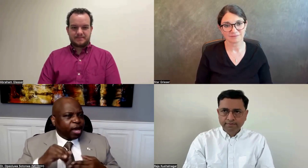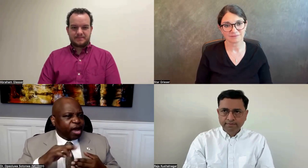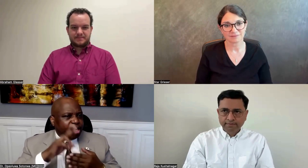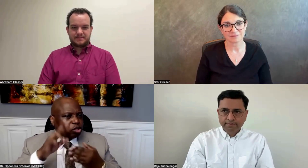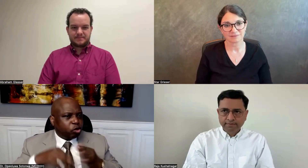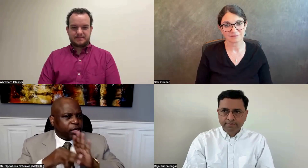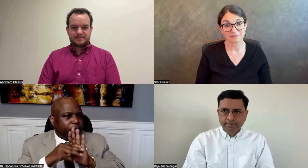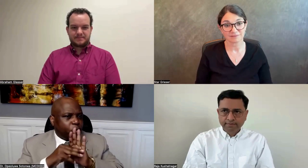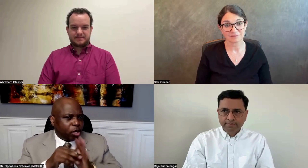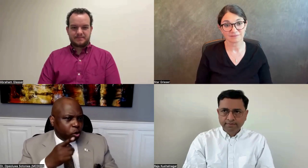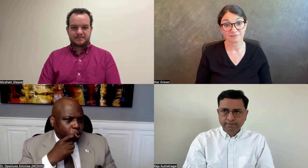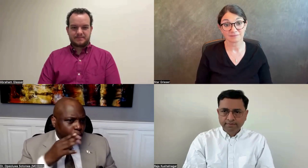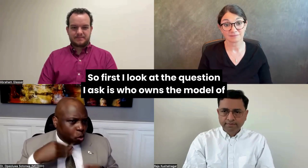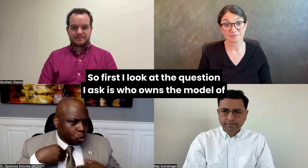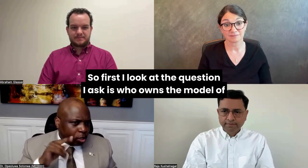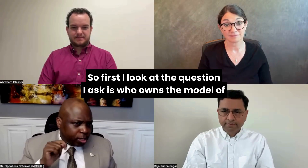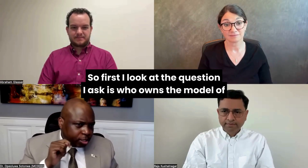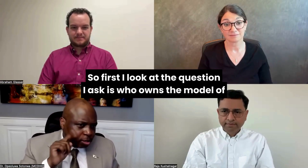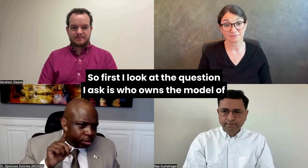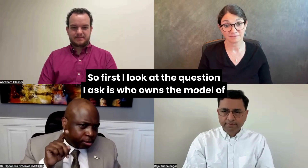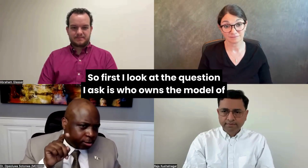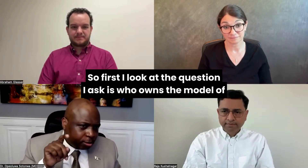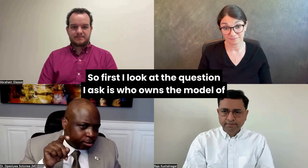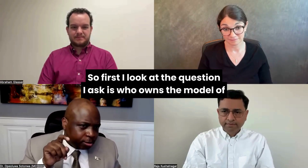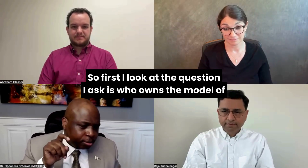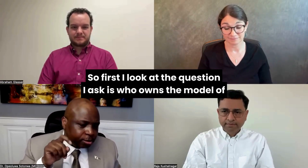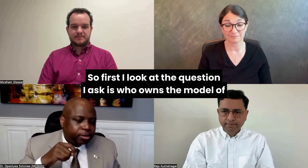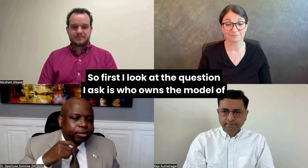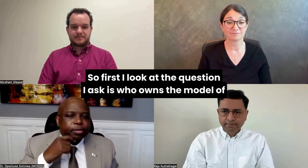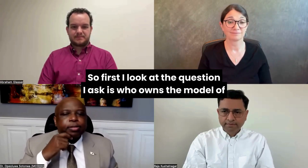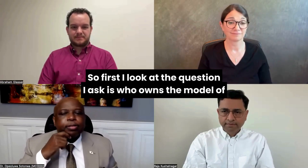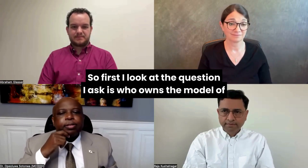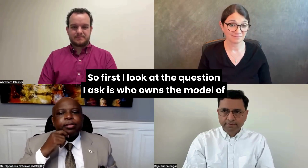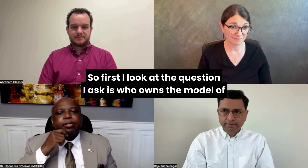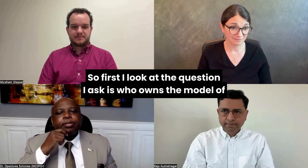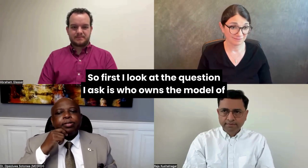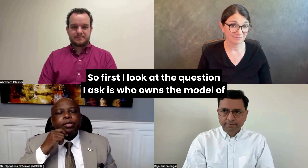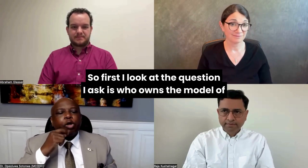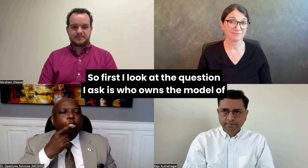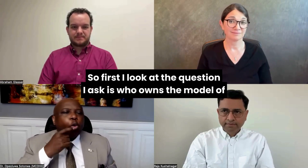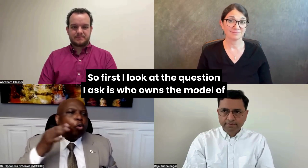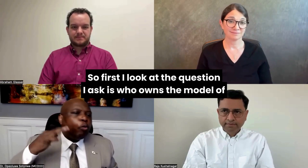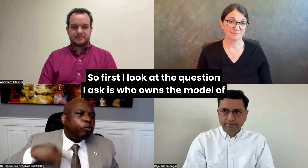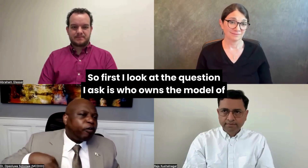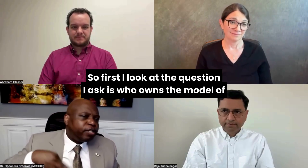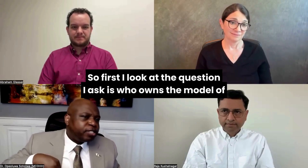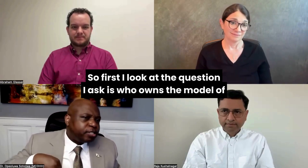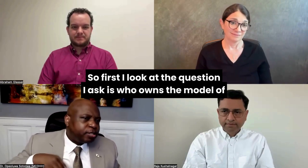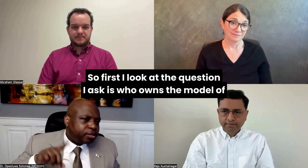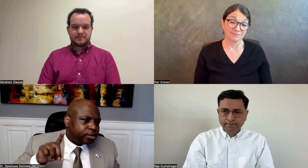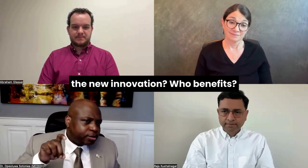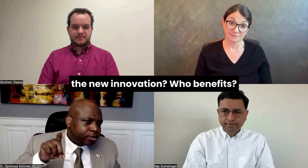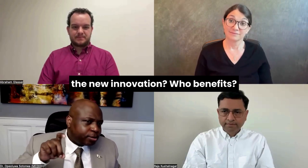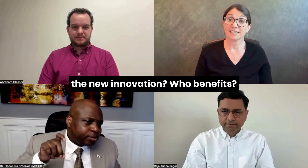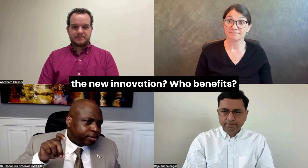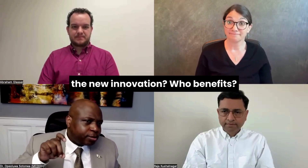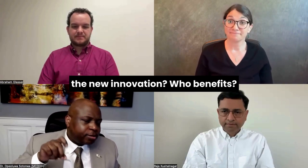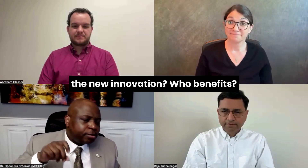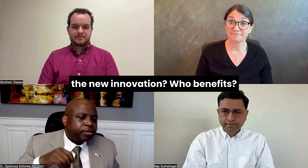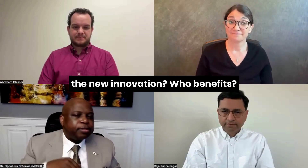So first I look at the question I ask is who owns the model of the new innovation? Who benefits?